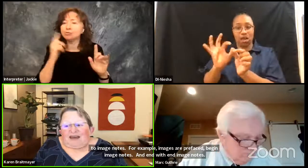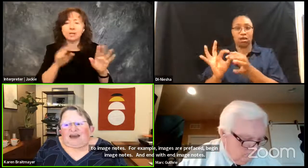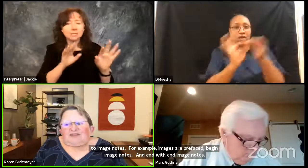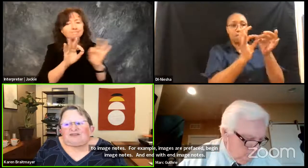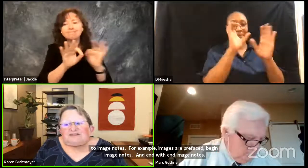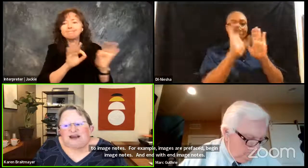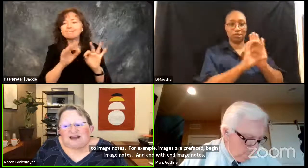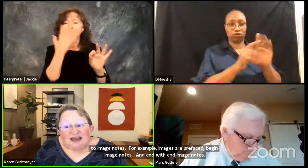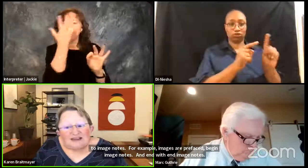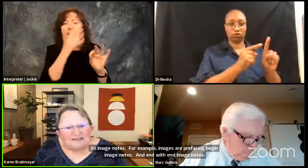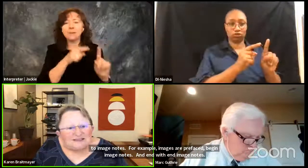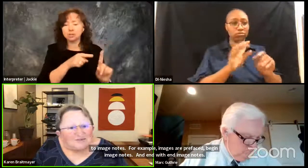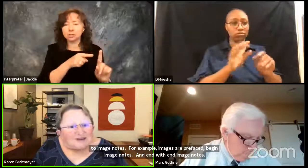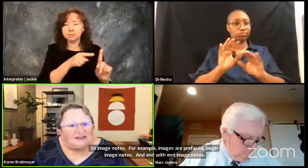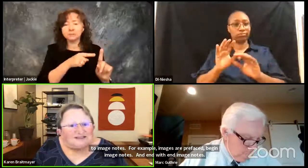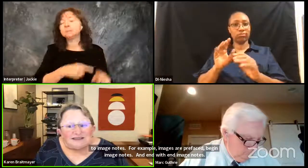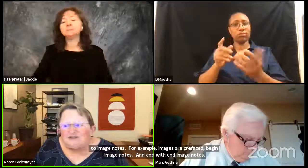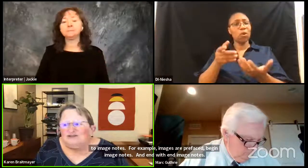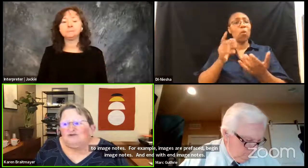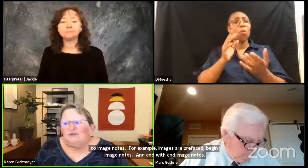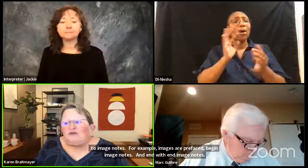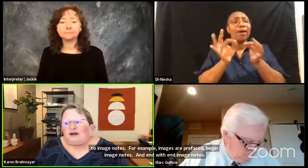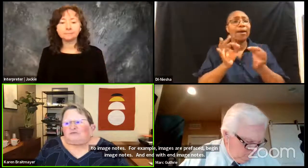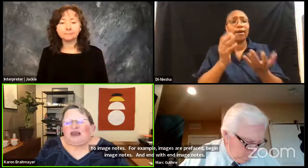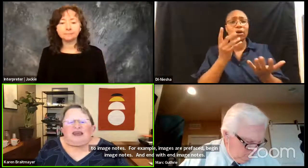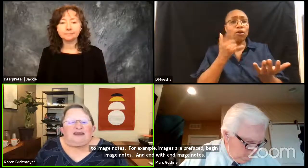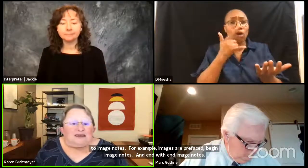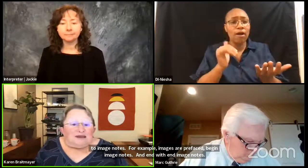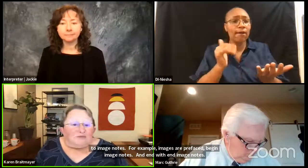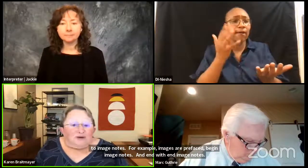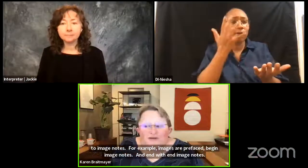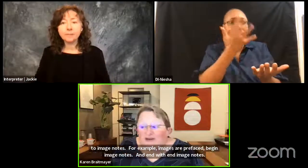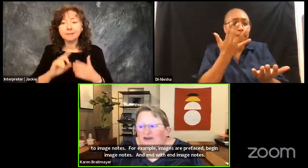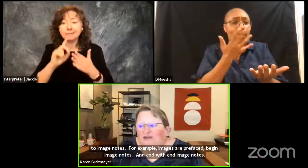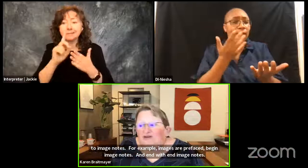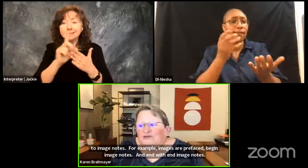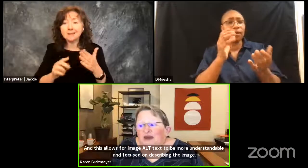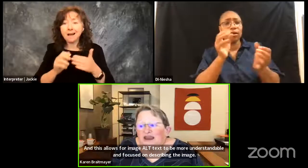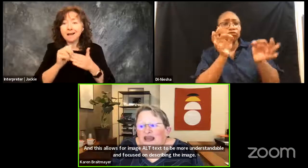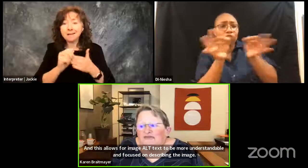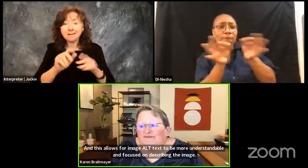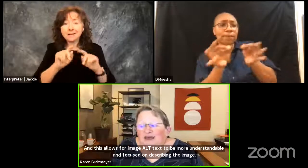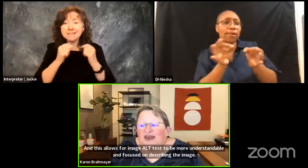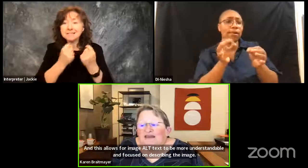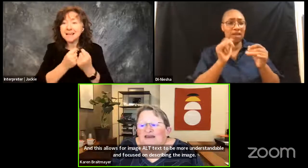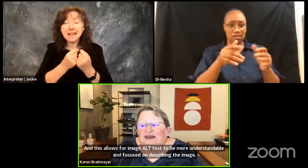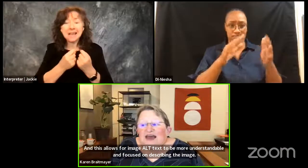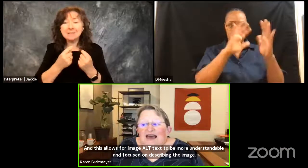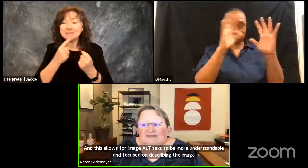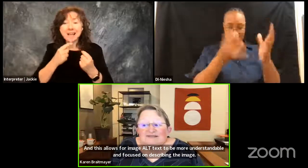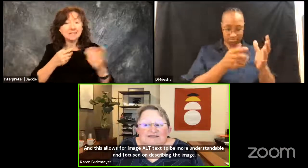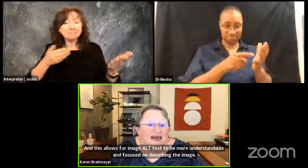The design guidance team continues to welcome any input that you might have and asks that